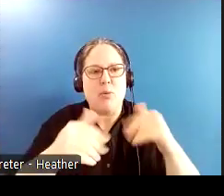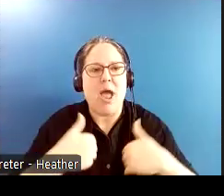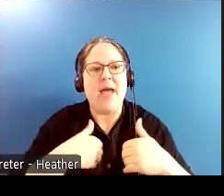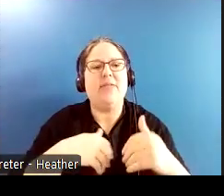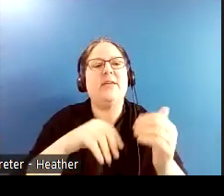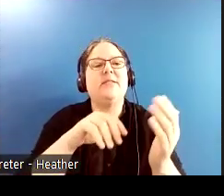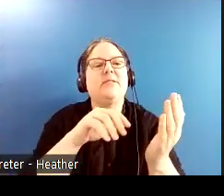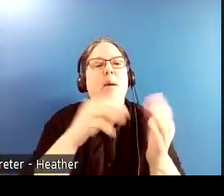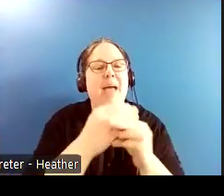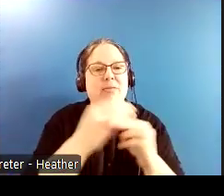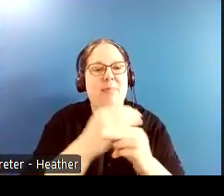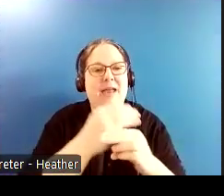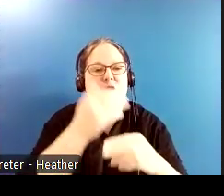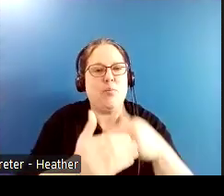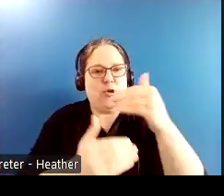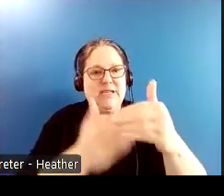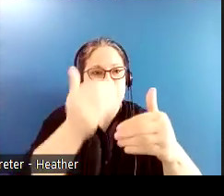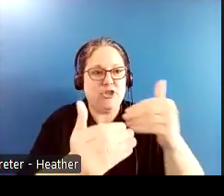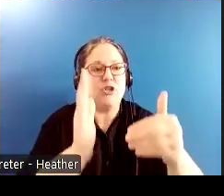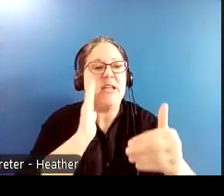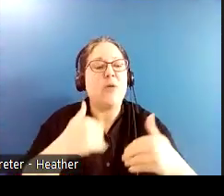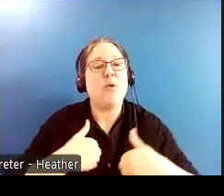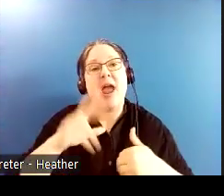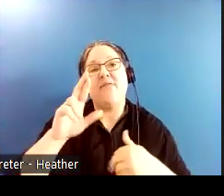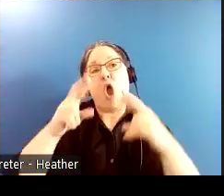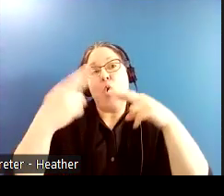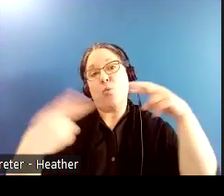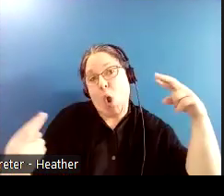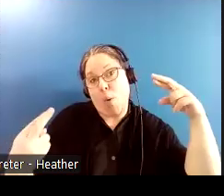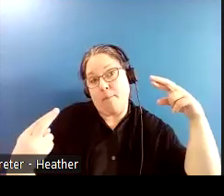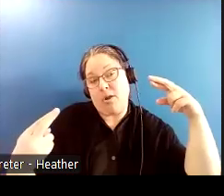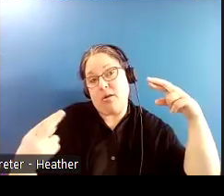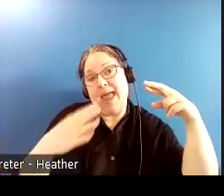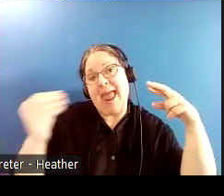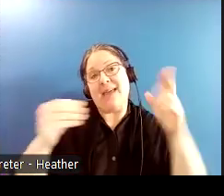they would have these long ropes of determined length and records of where uh the different